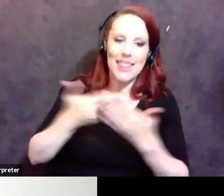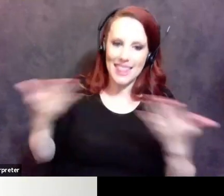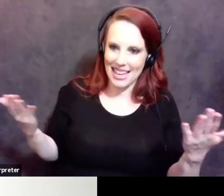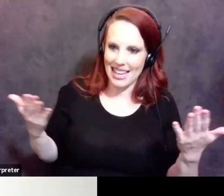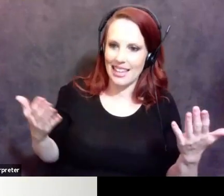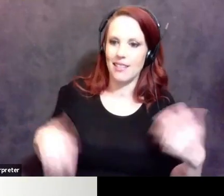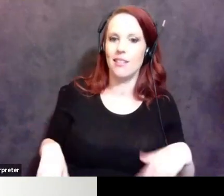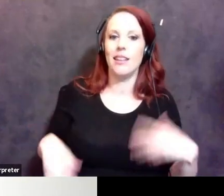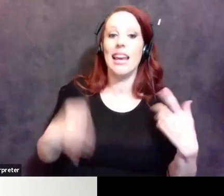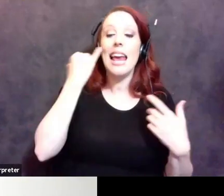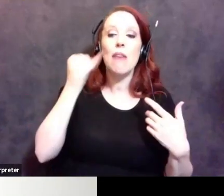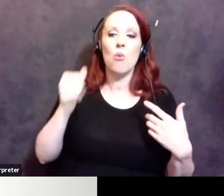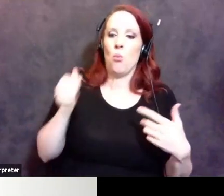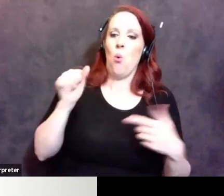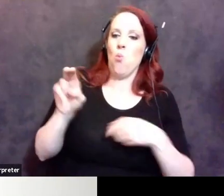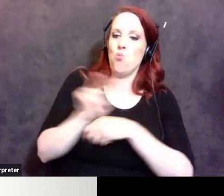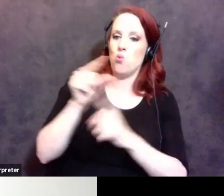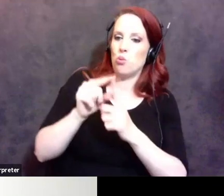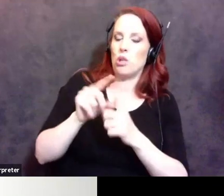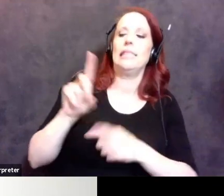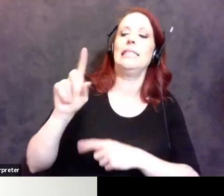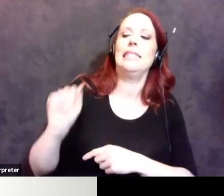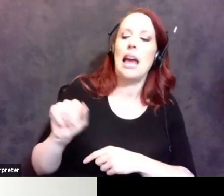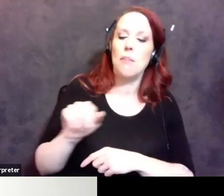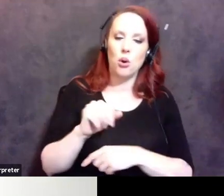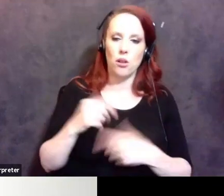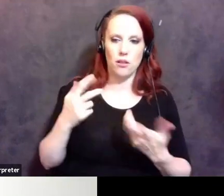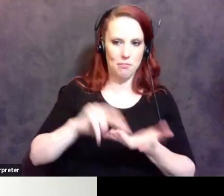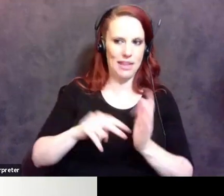like disabled or disability it is saying we think there is a bad word and there is shame